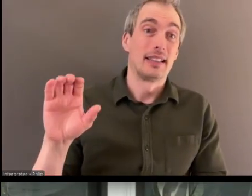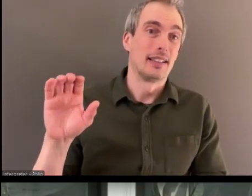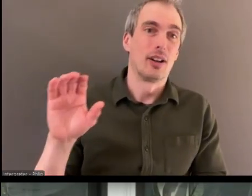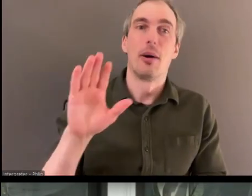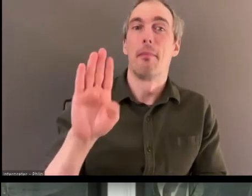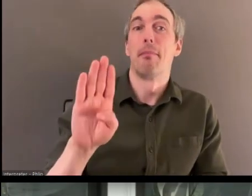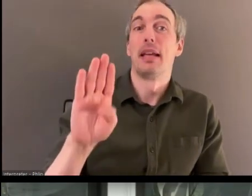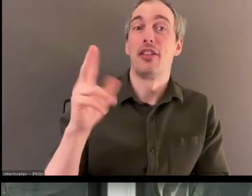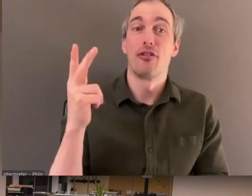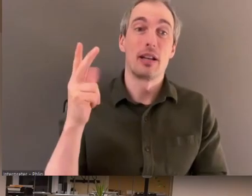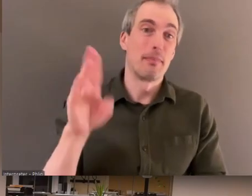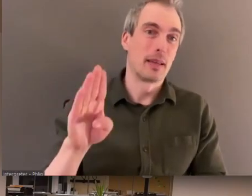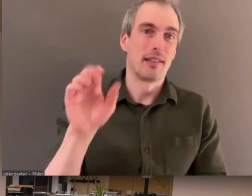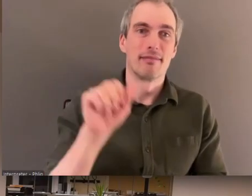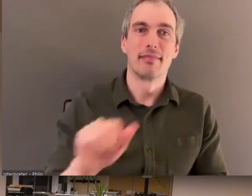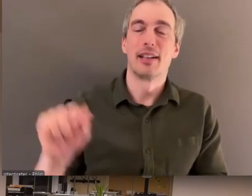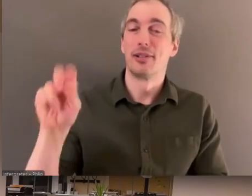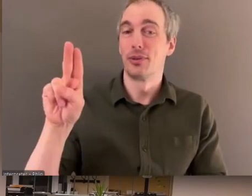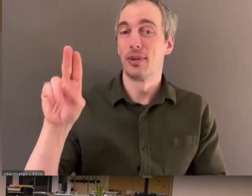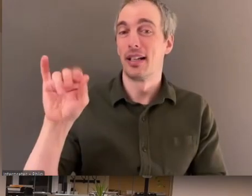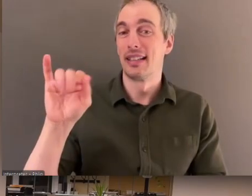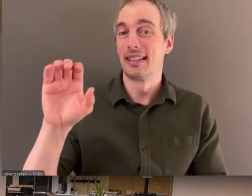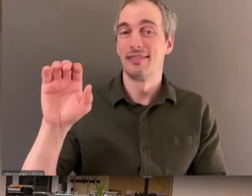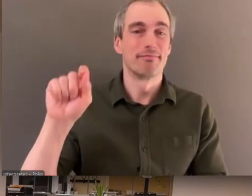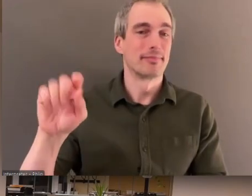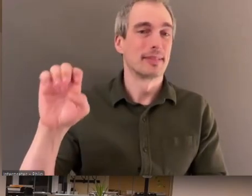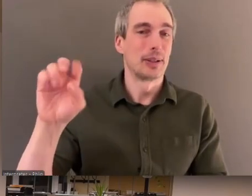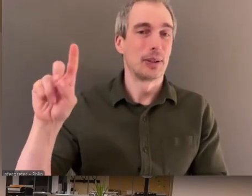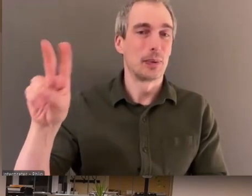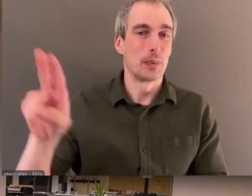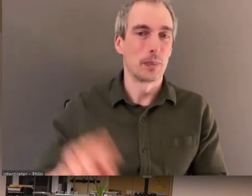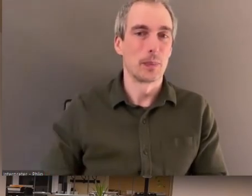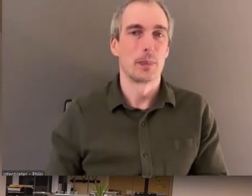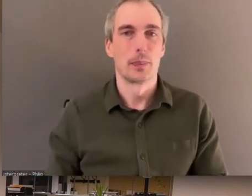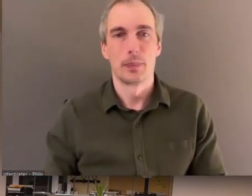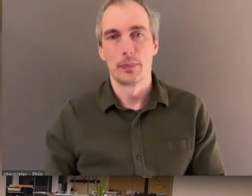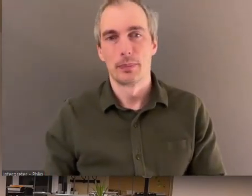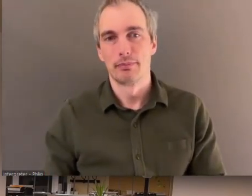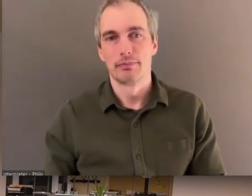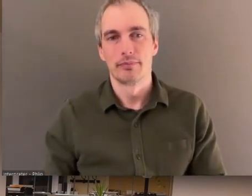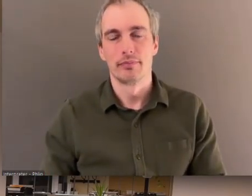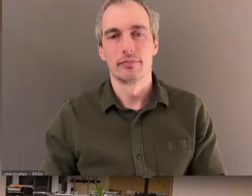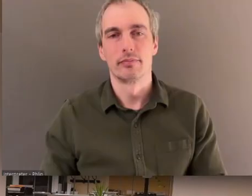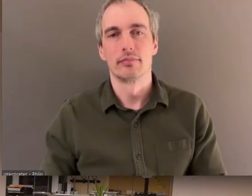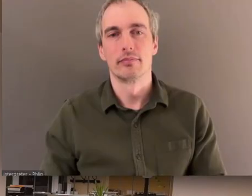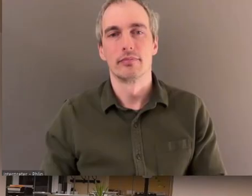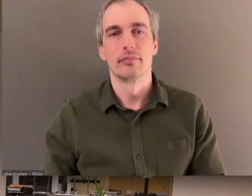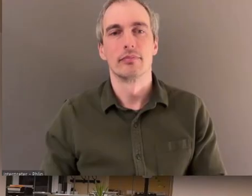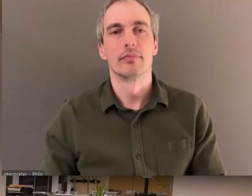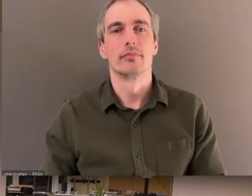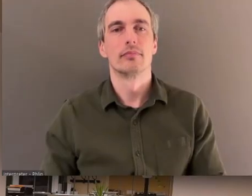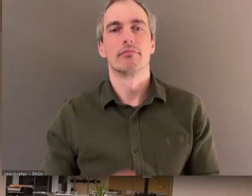And then we'll do our wrap up. Okay, if you were to start this project from scratch, would you do anything different? Hmm.